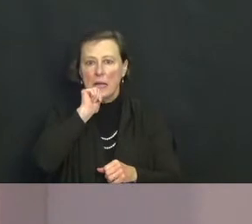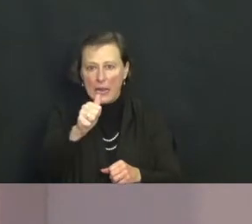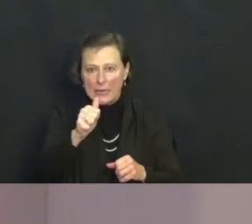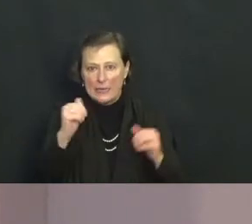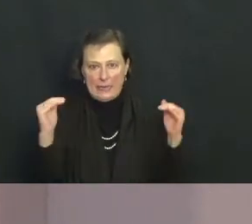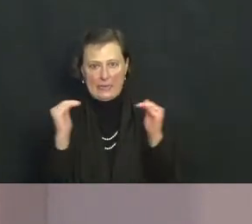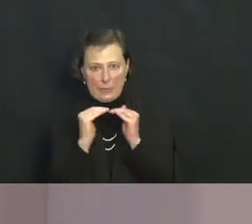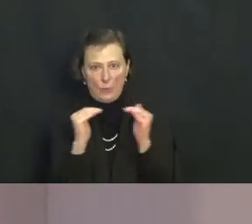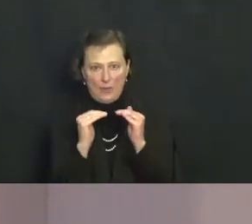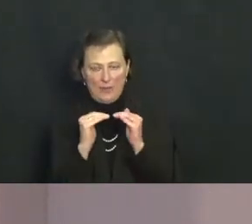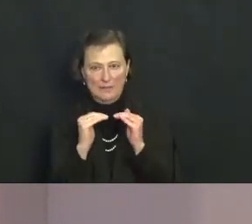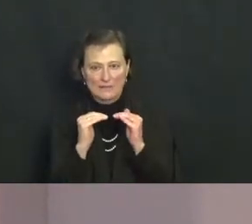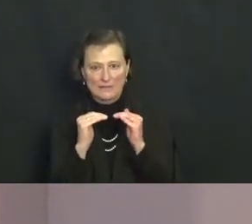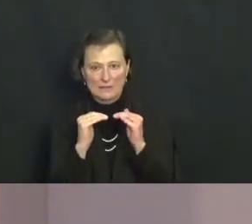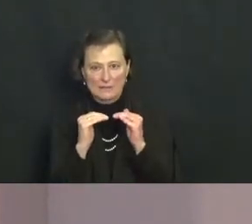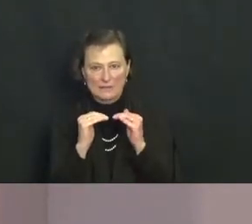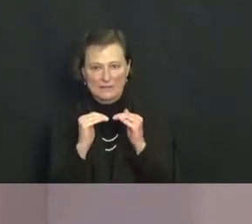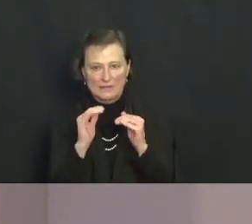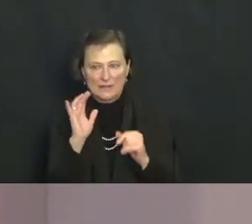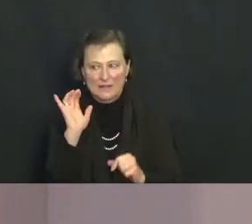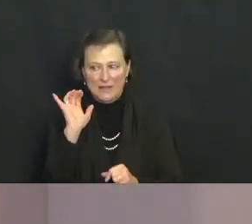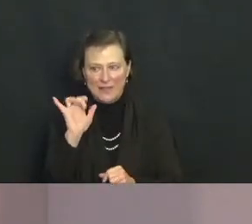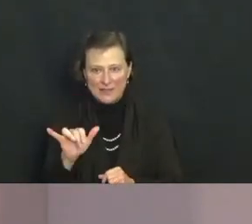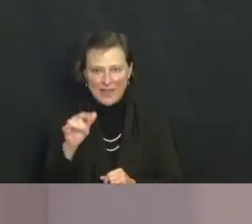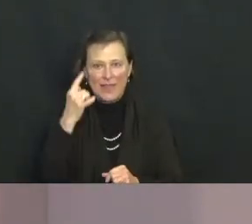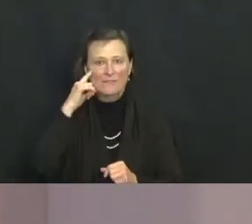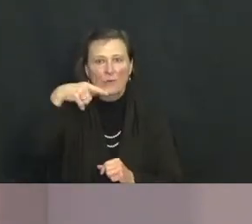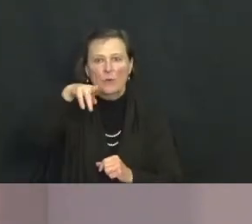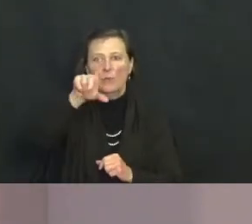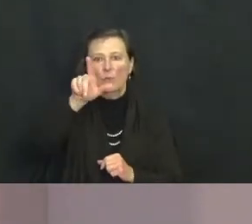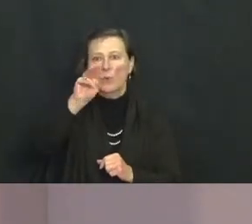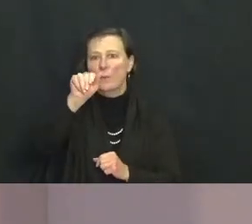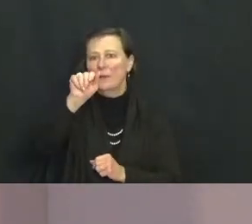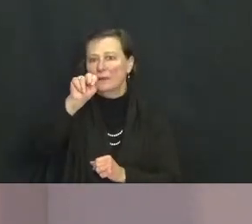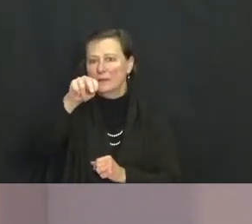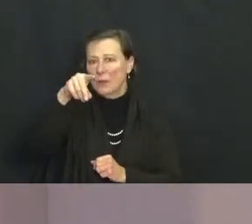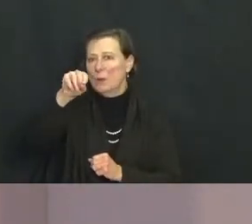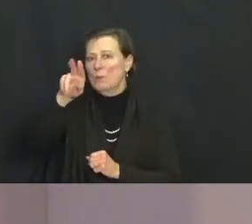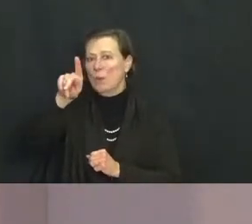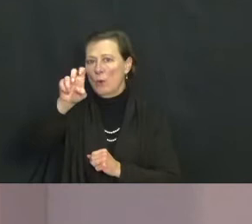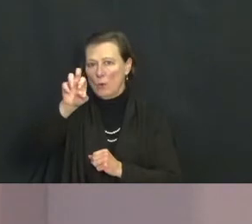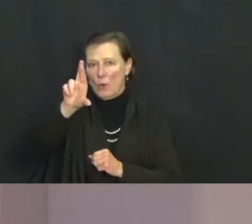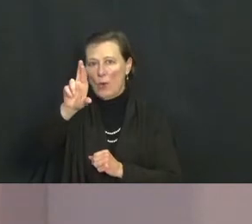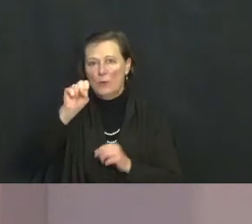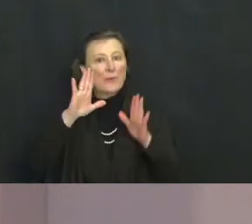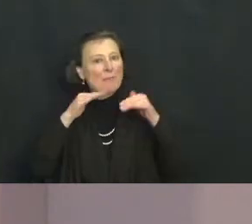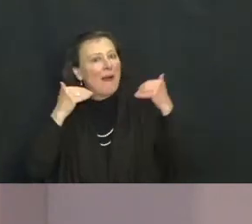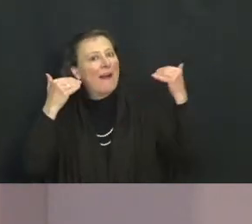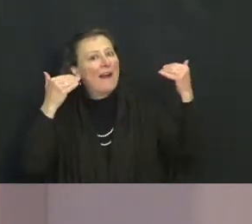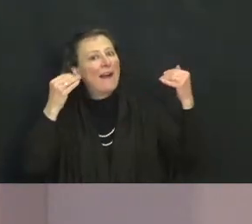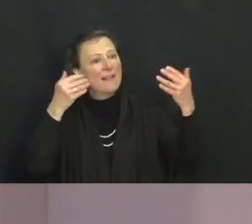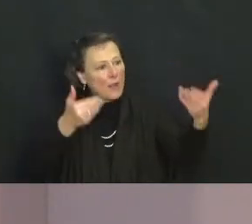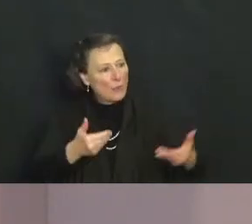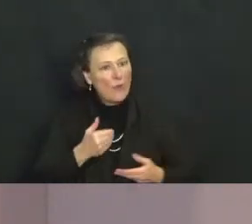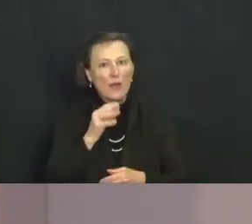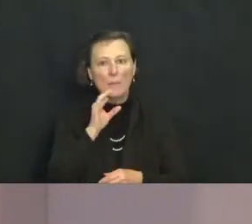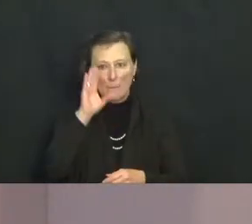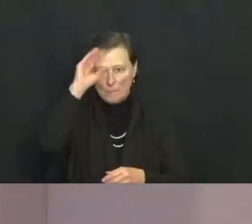This is for the Pullman porters, who smiled and welcomed a 14-year-old boy onto their